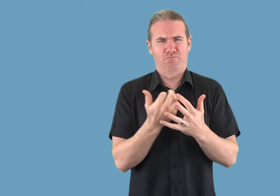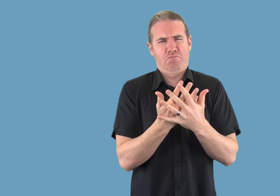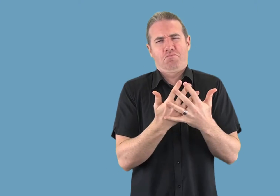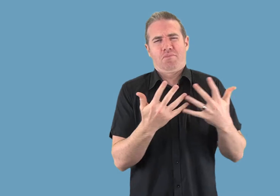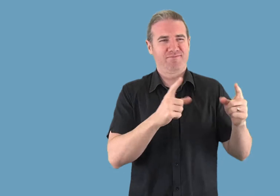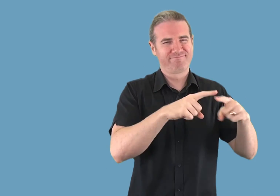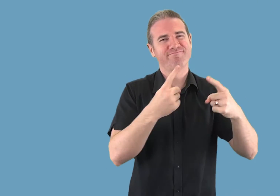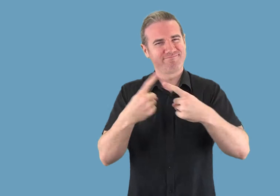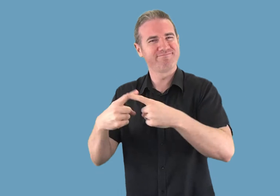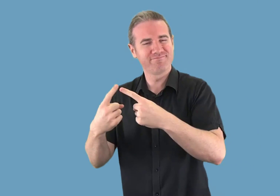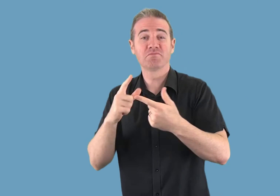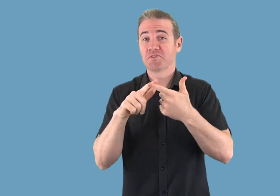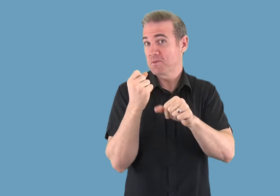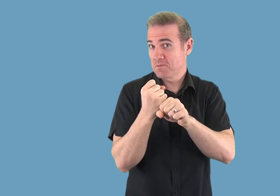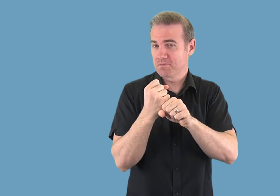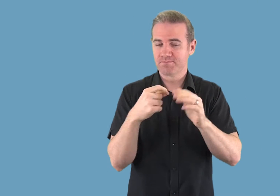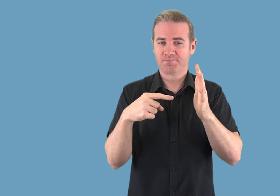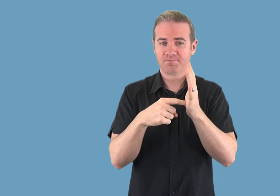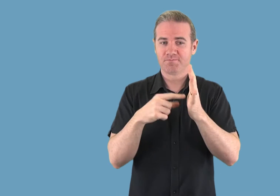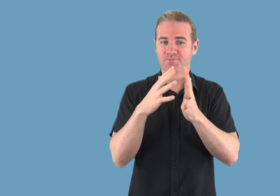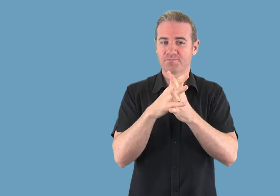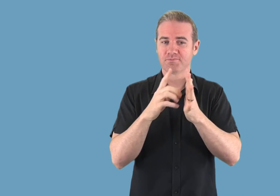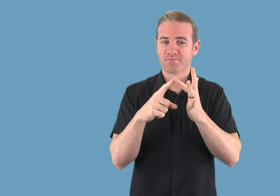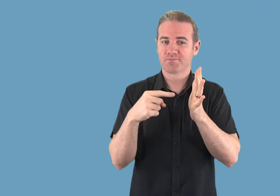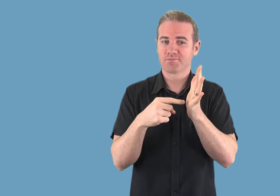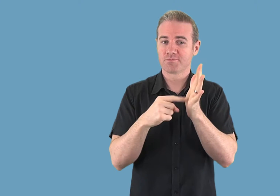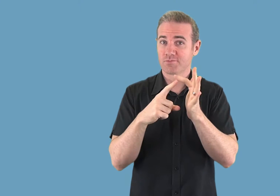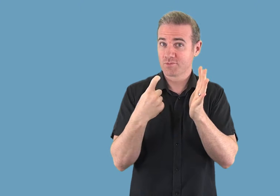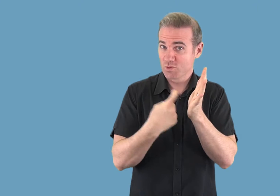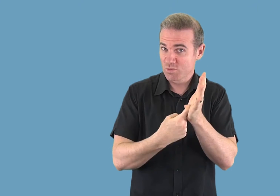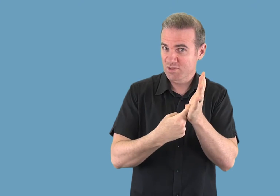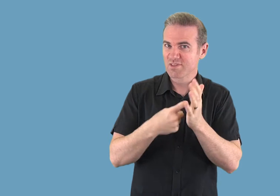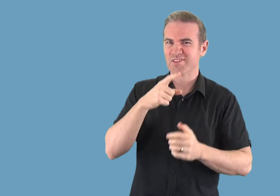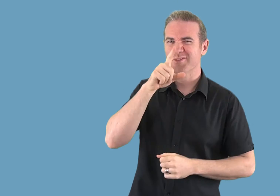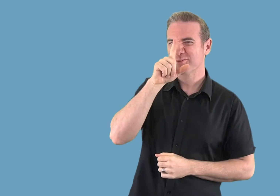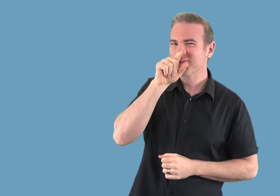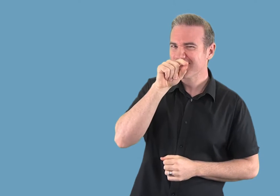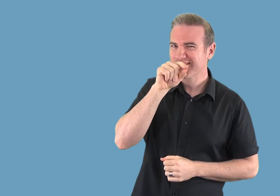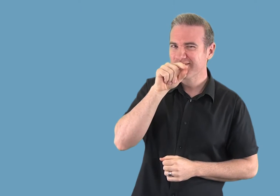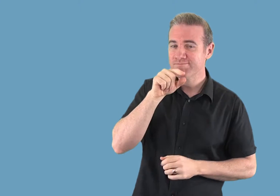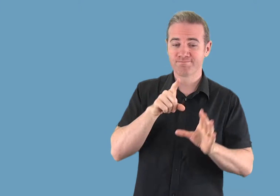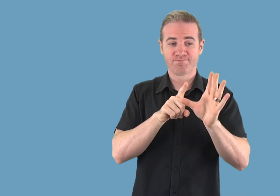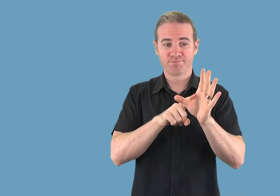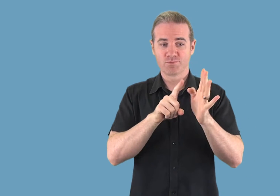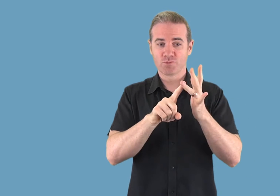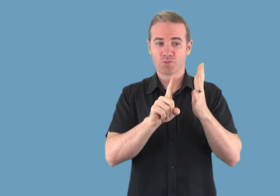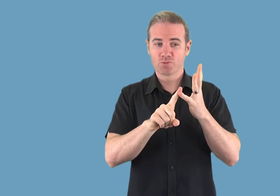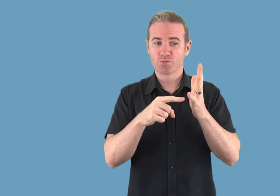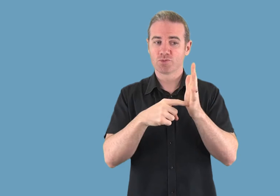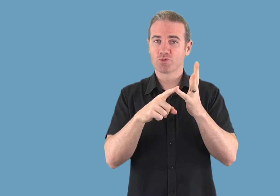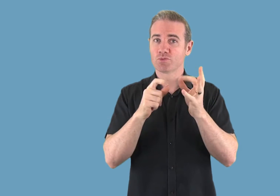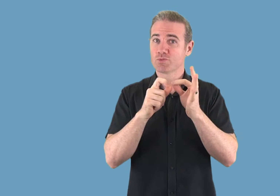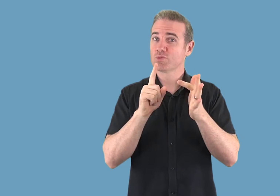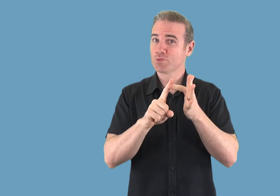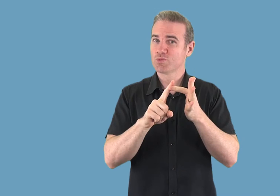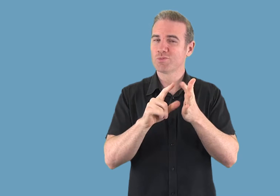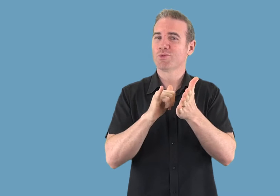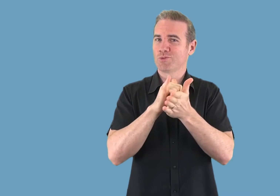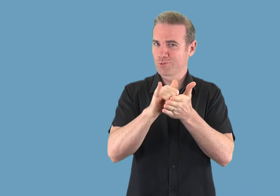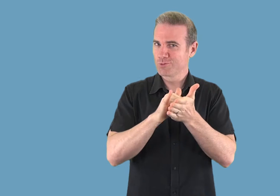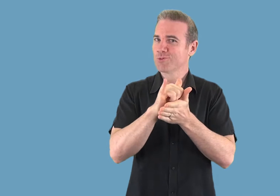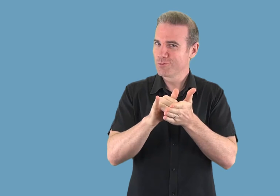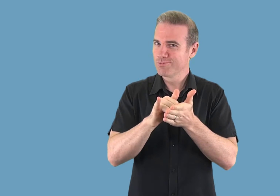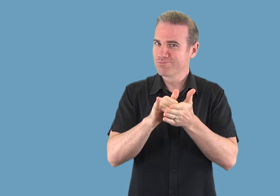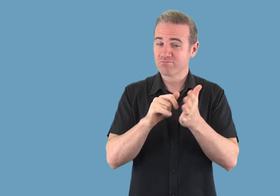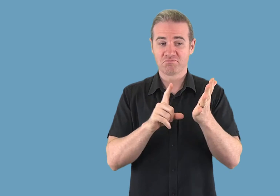Popular social media platforms include Twitter, Facebook,